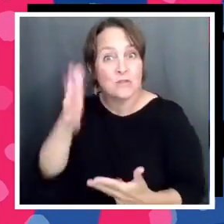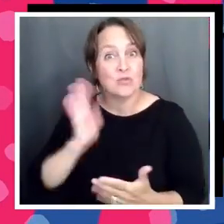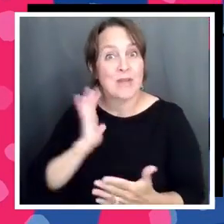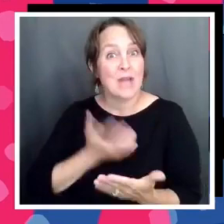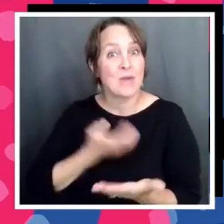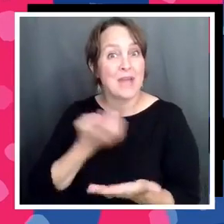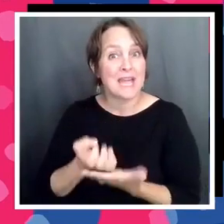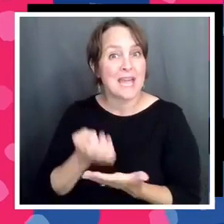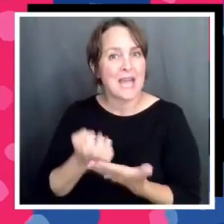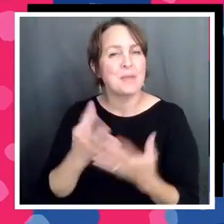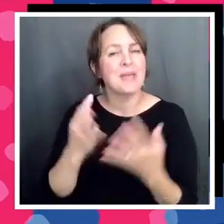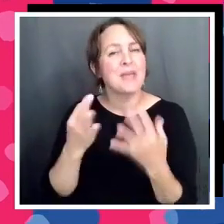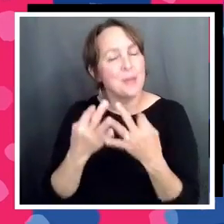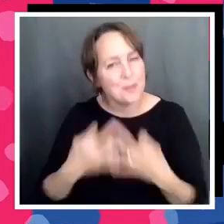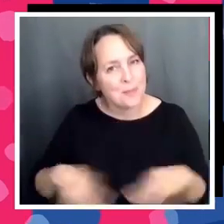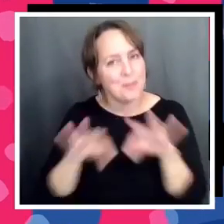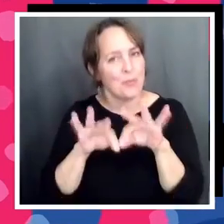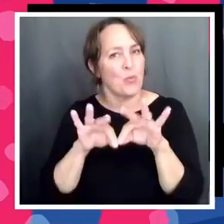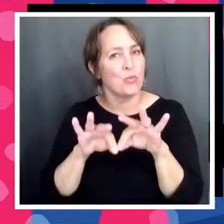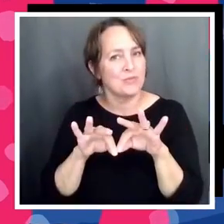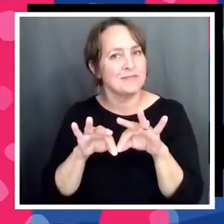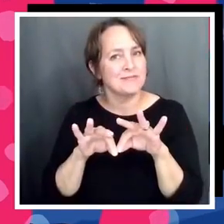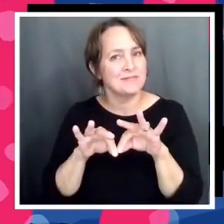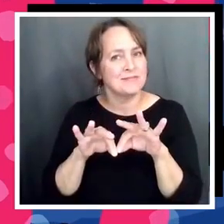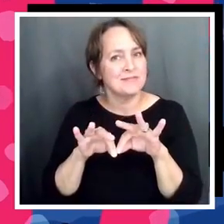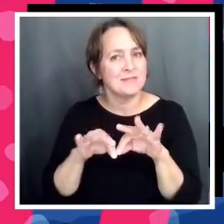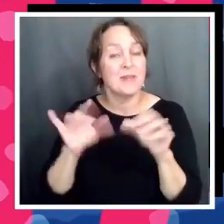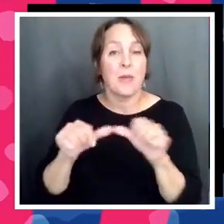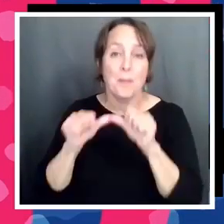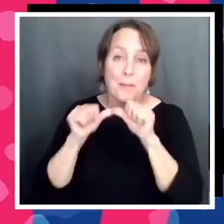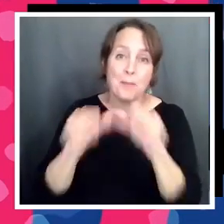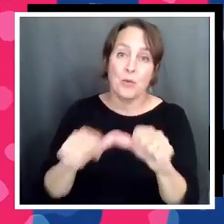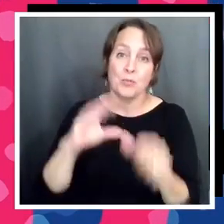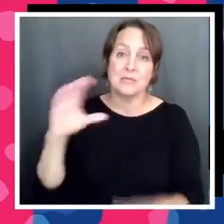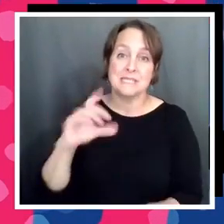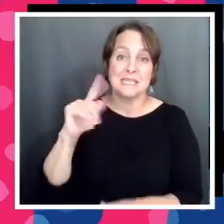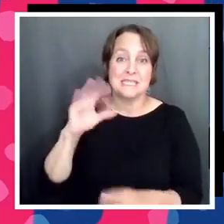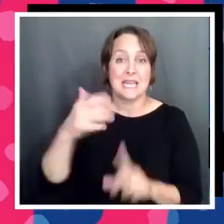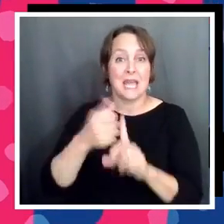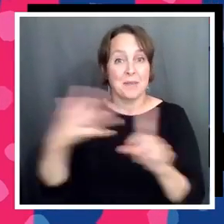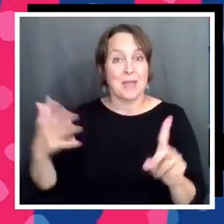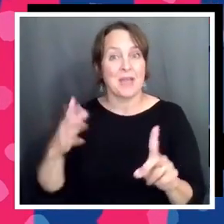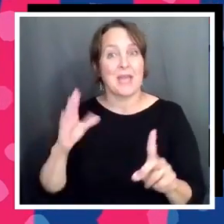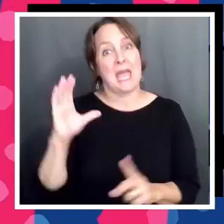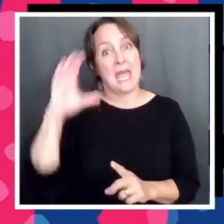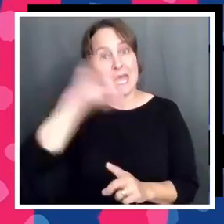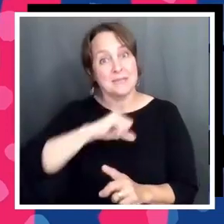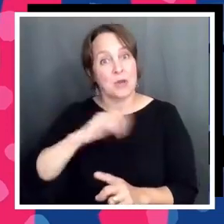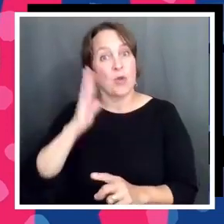FAMILIES. IMPACT OF THIS INVESTMENT FOR CHILDREN'S LONG-TERM HEALTH,